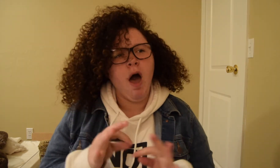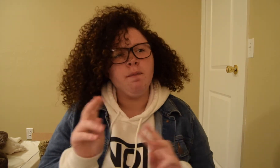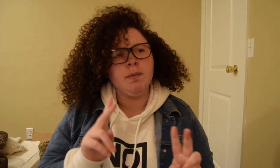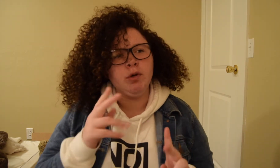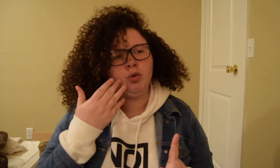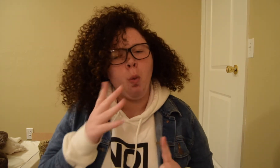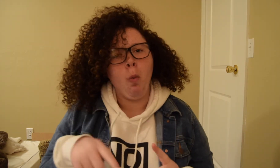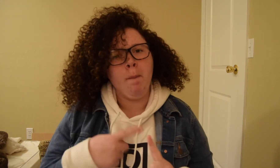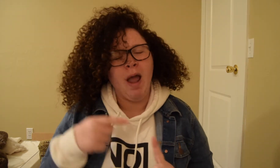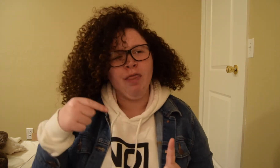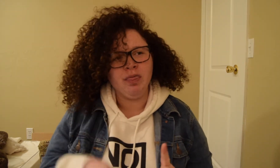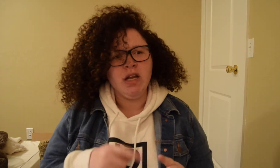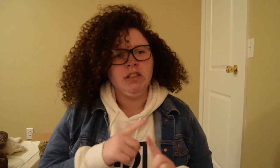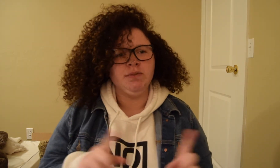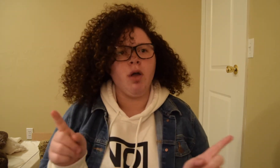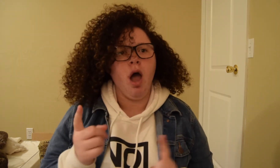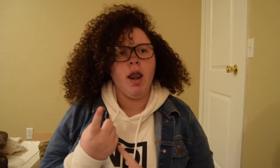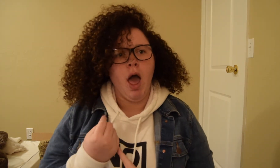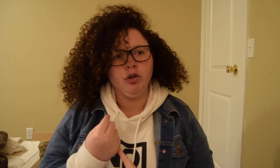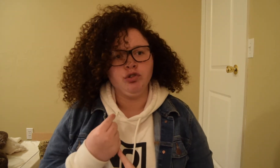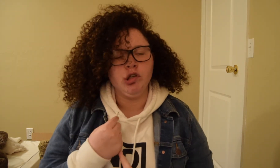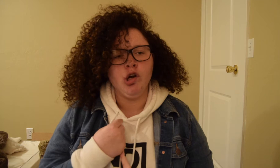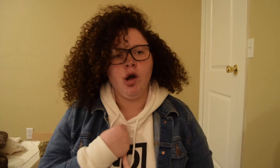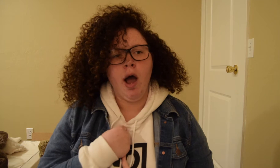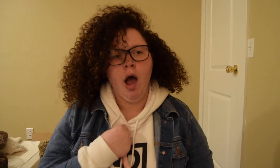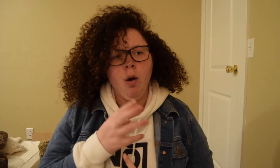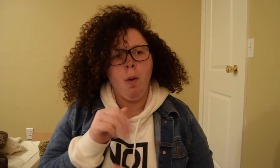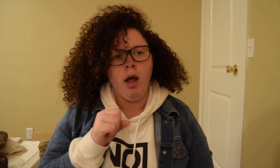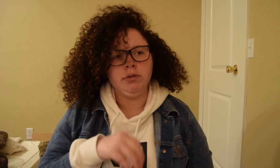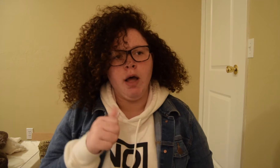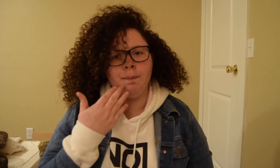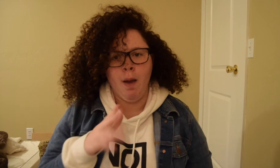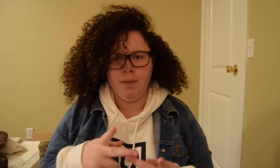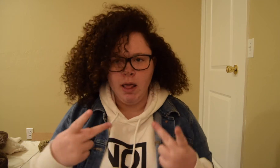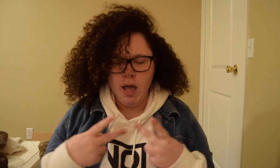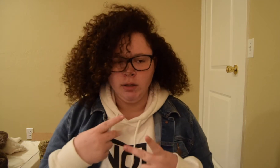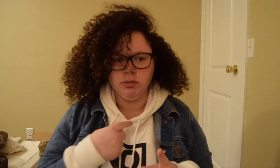Lots of people don't know about this but last year, I was in a really bad place